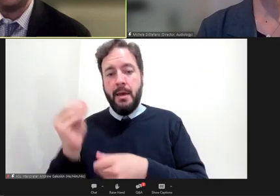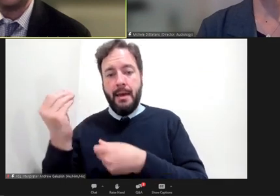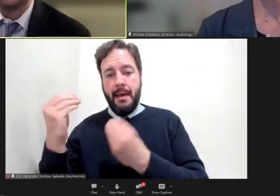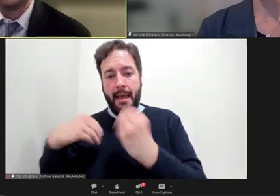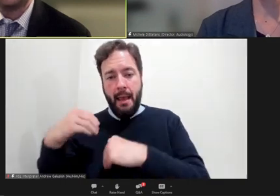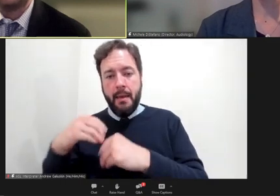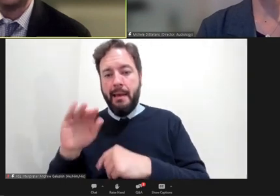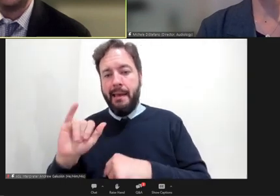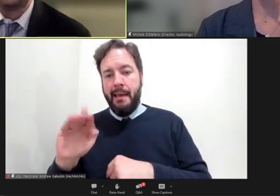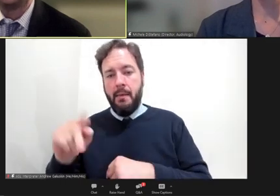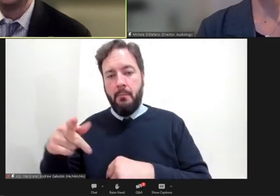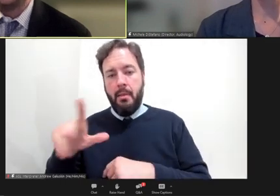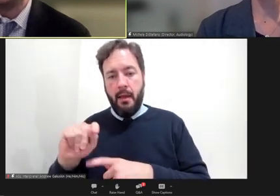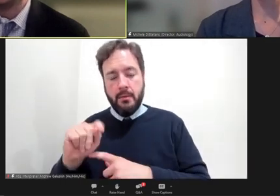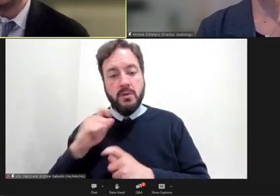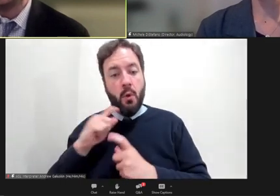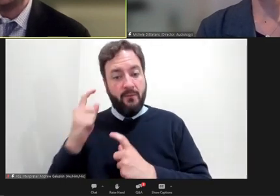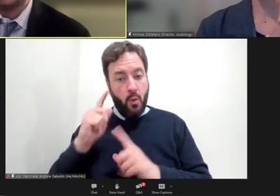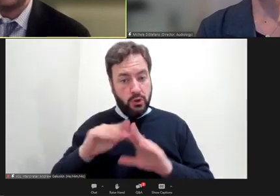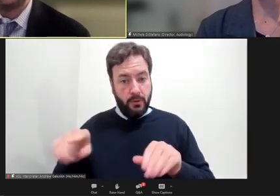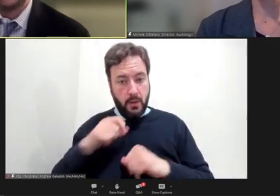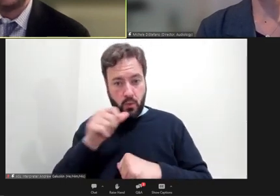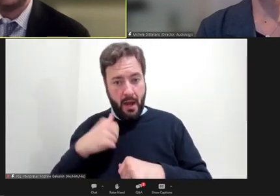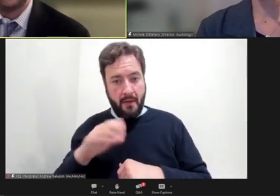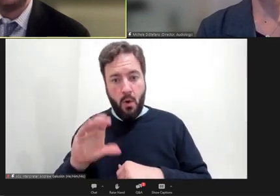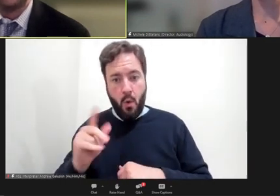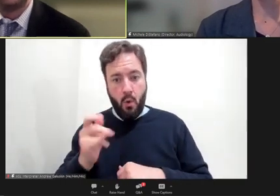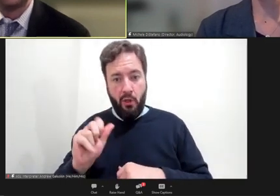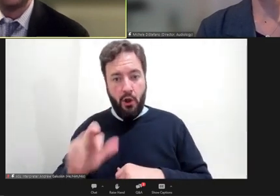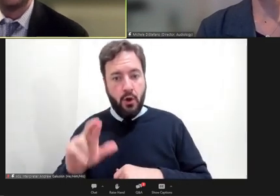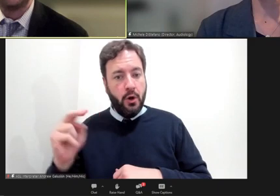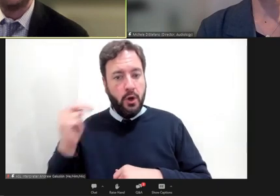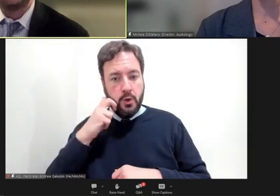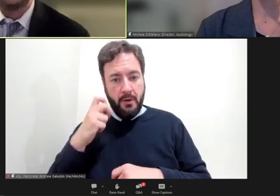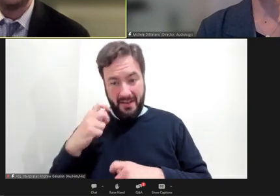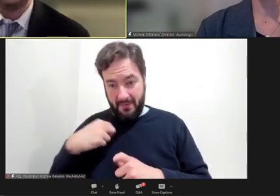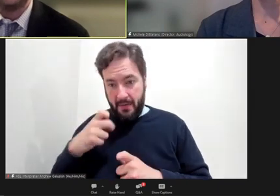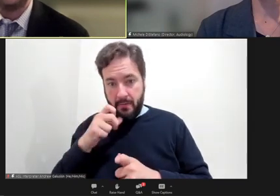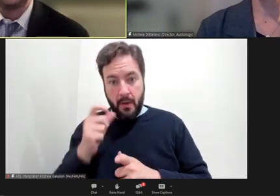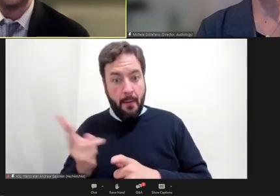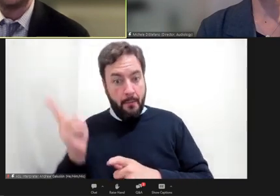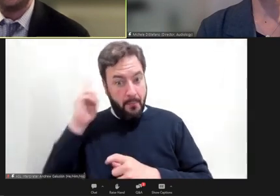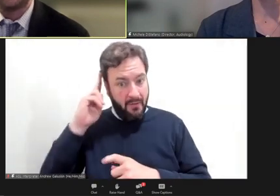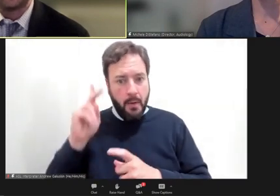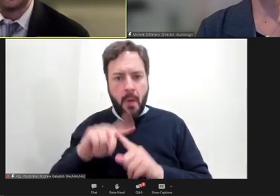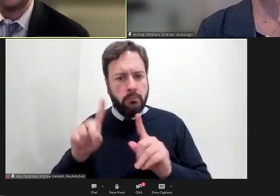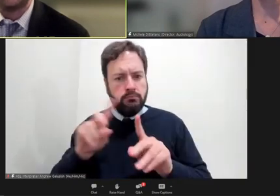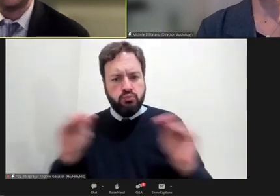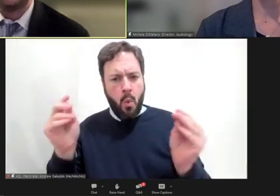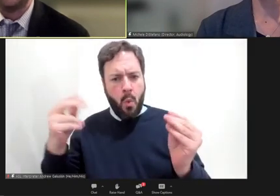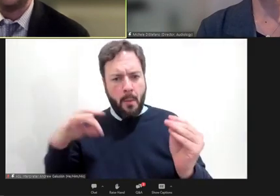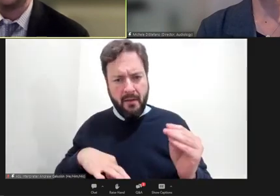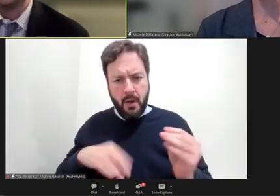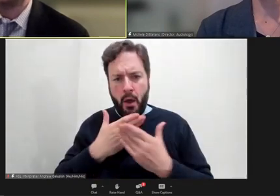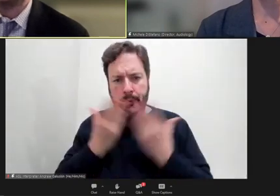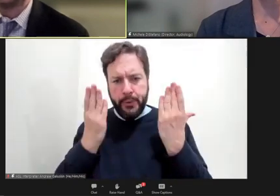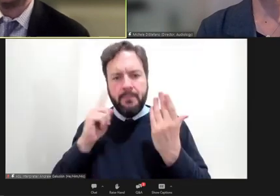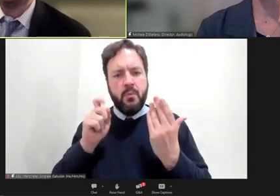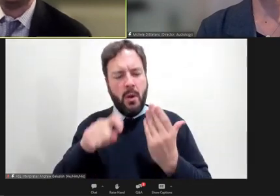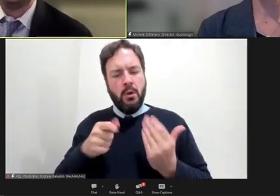have cochlear nerves only after they have not gotten benefit from a cochlear implant. So even in those cases, we will try a cochlear implant before we go down